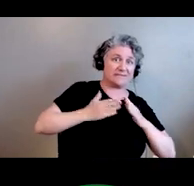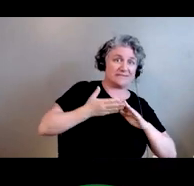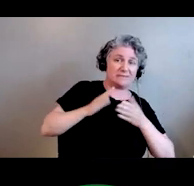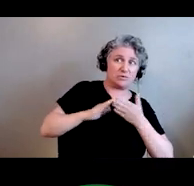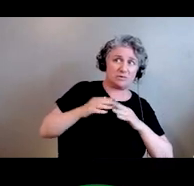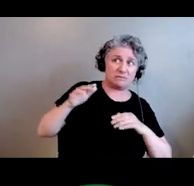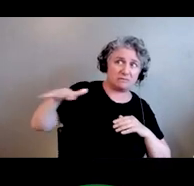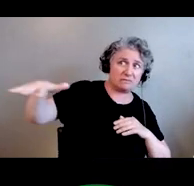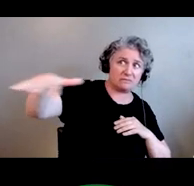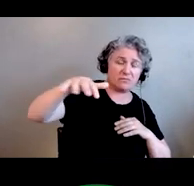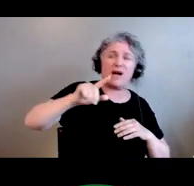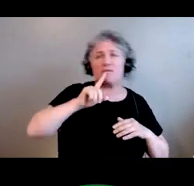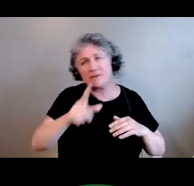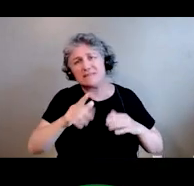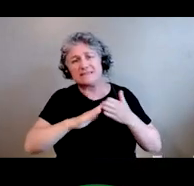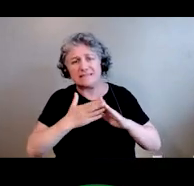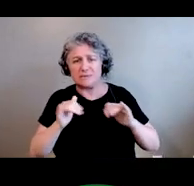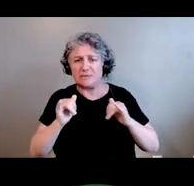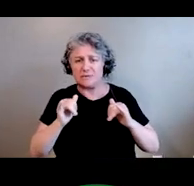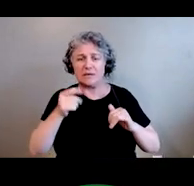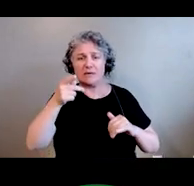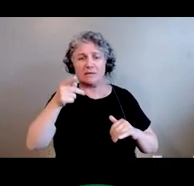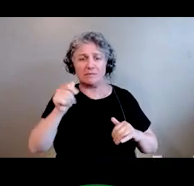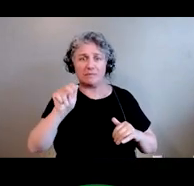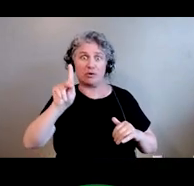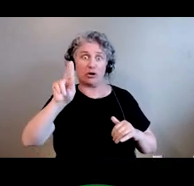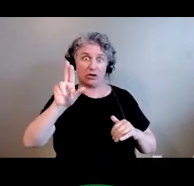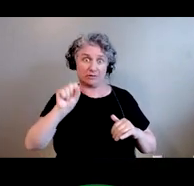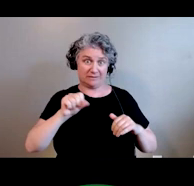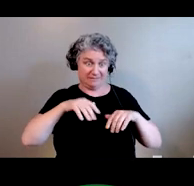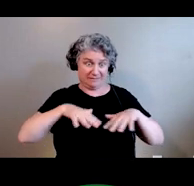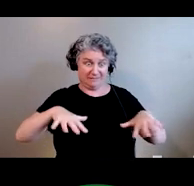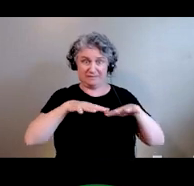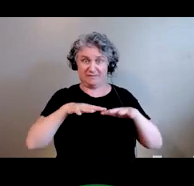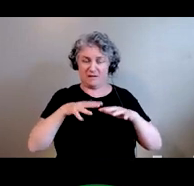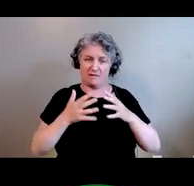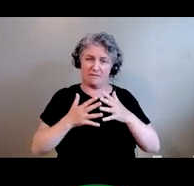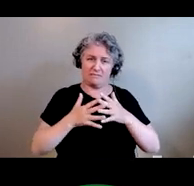But like in British Columbia, the recent accessibility legislation that was passed last year requires